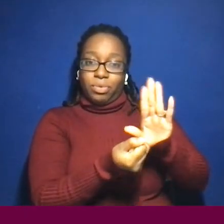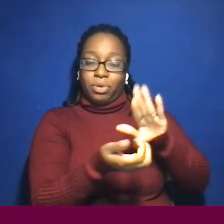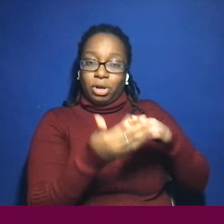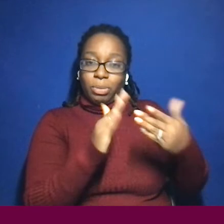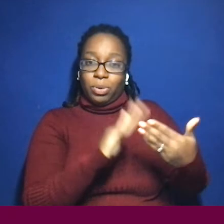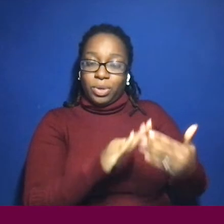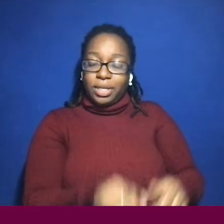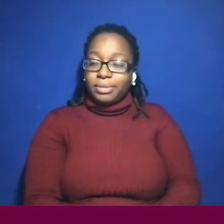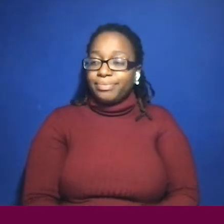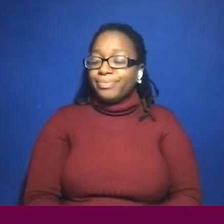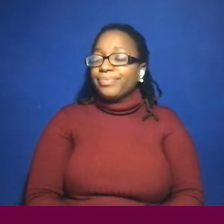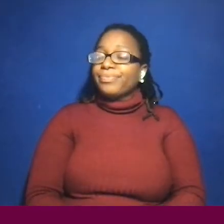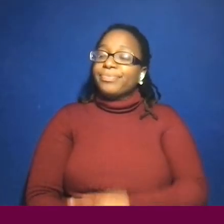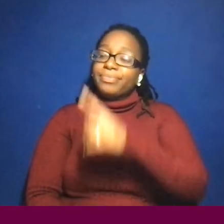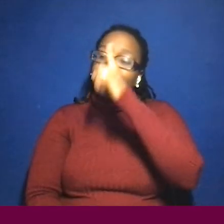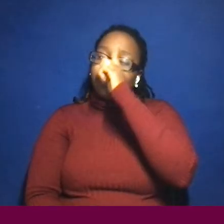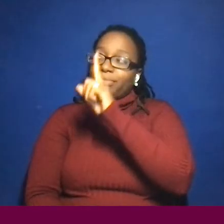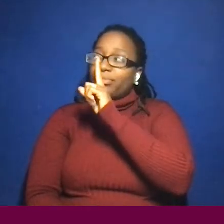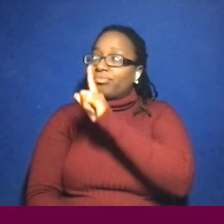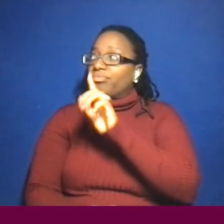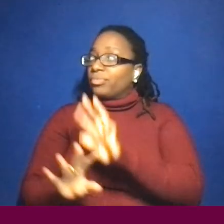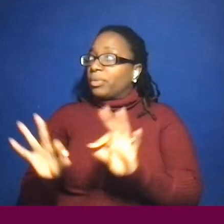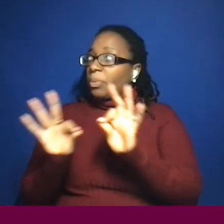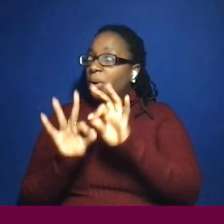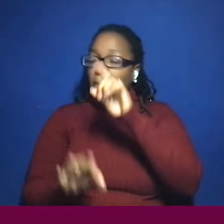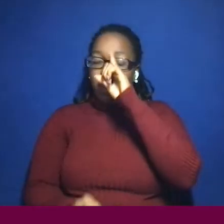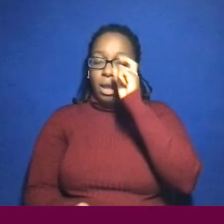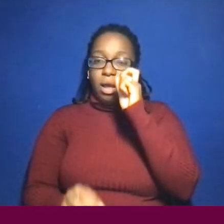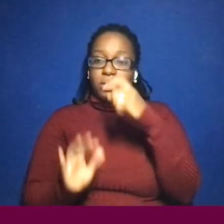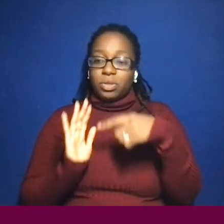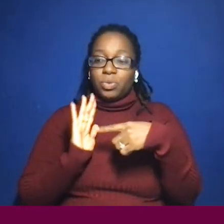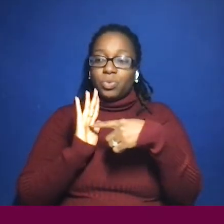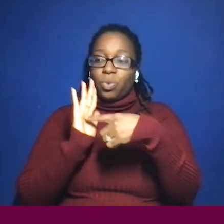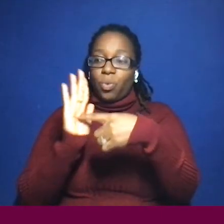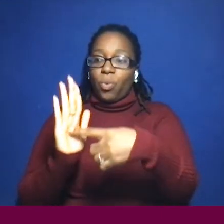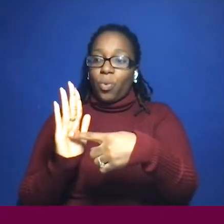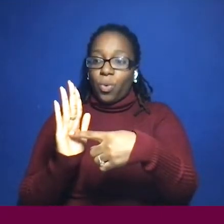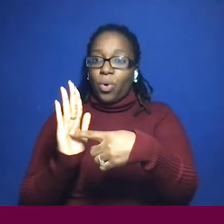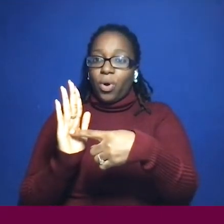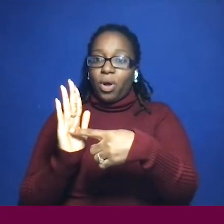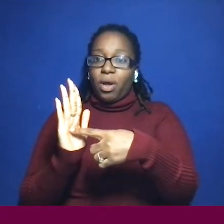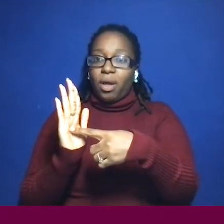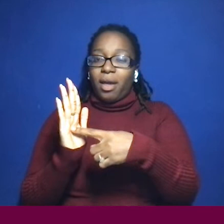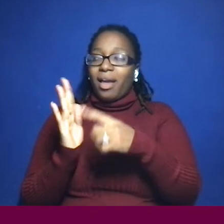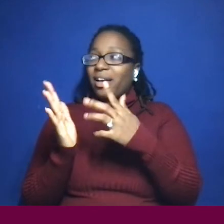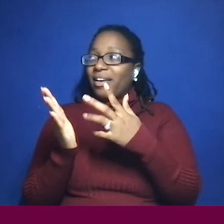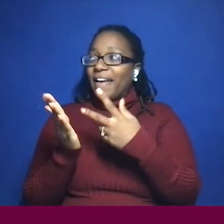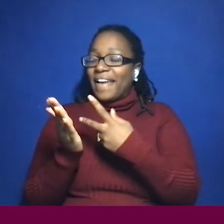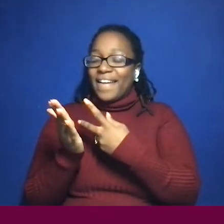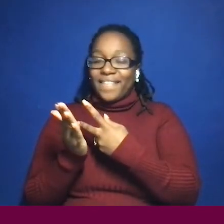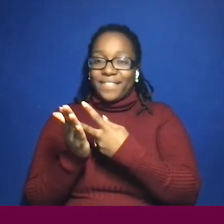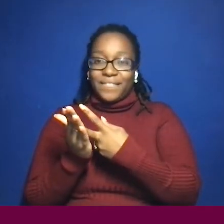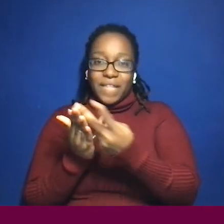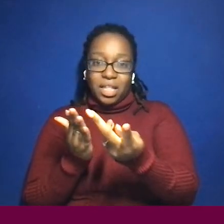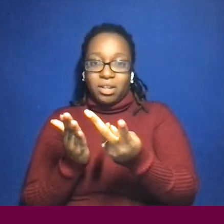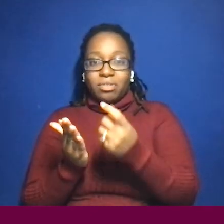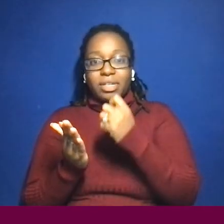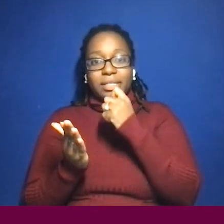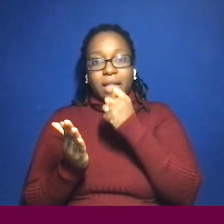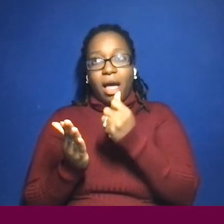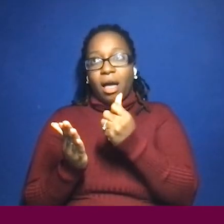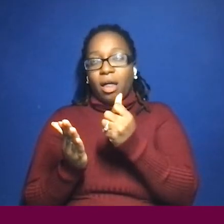I think this is so important because it shows that the failures are not inevitable and that there